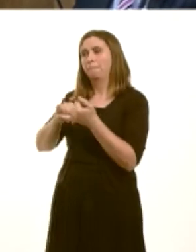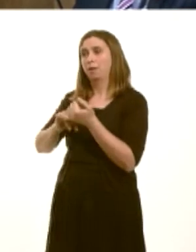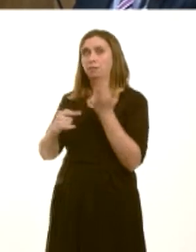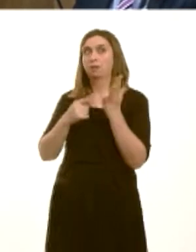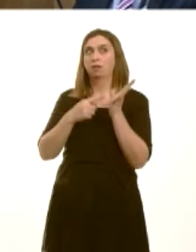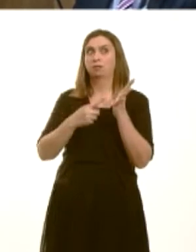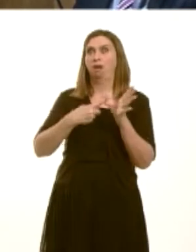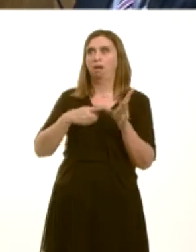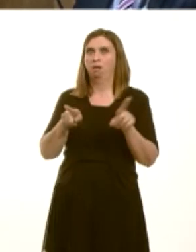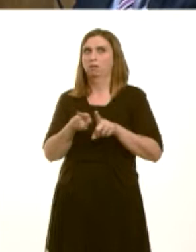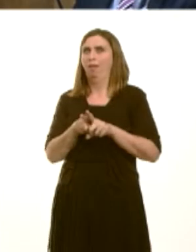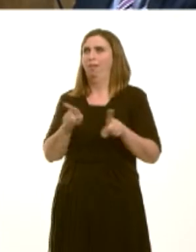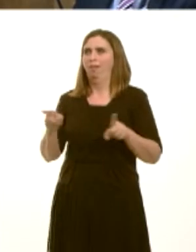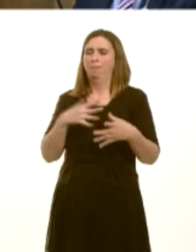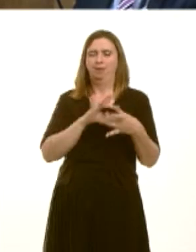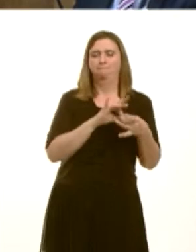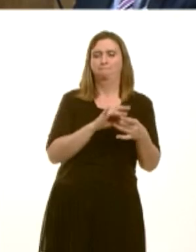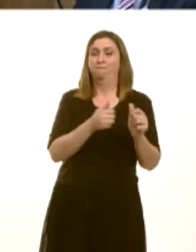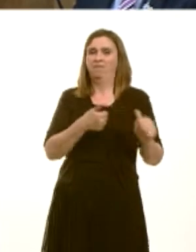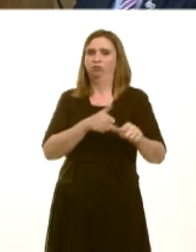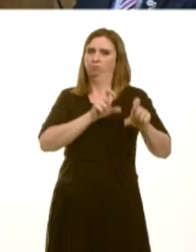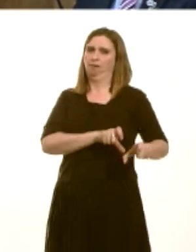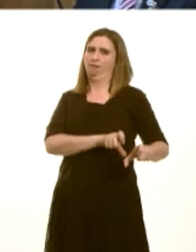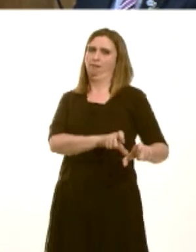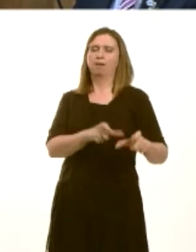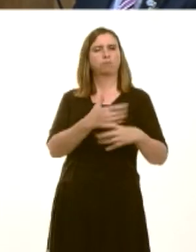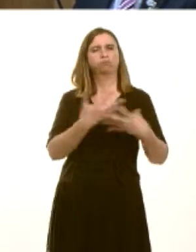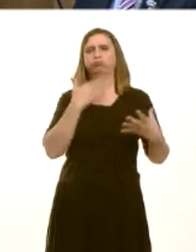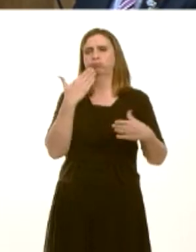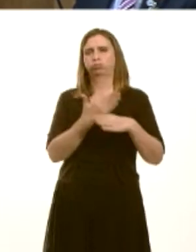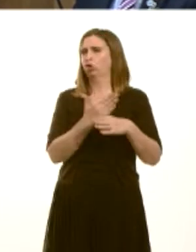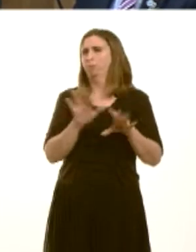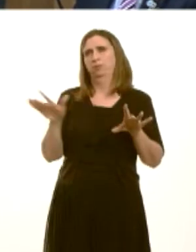jobs in factories that employ many people across the whole of Wales. That is, to my